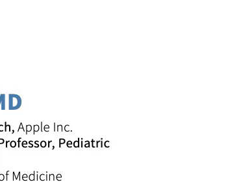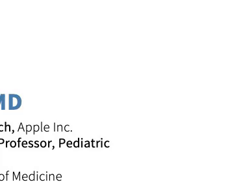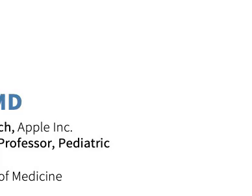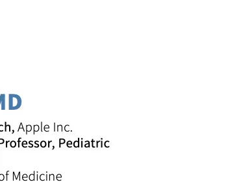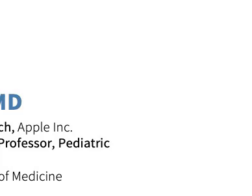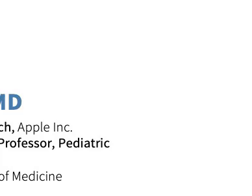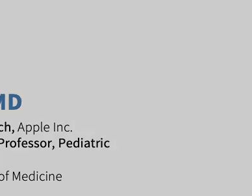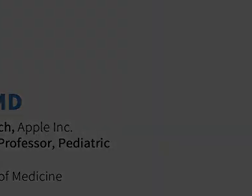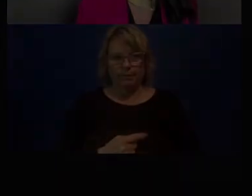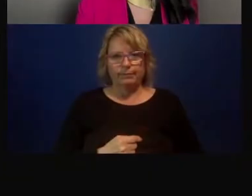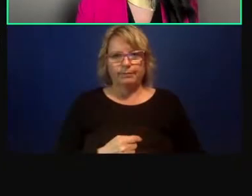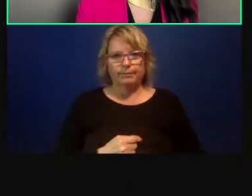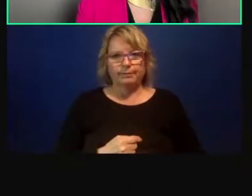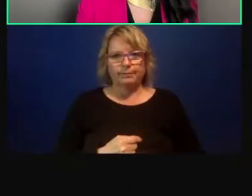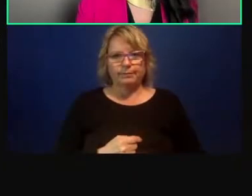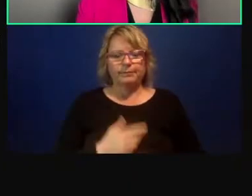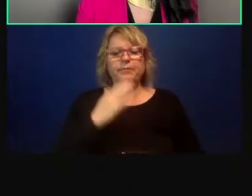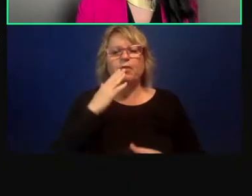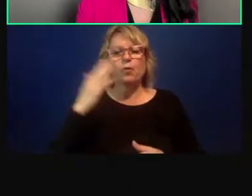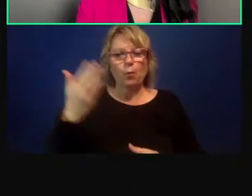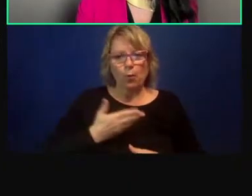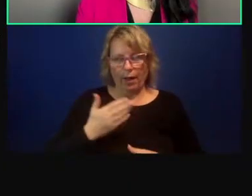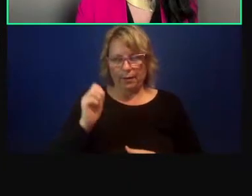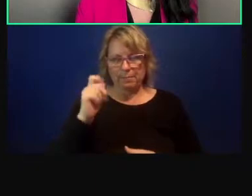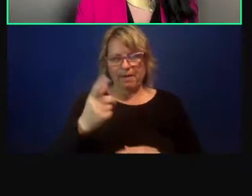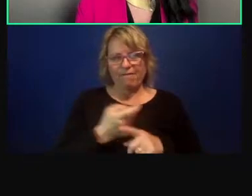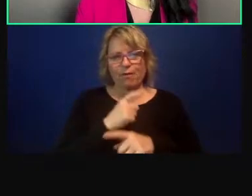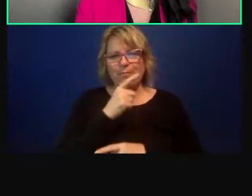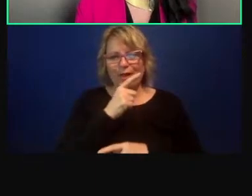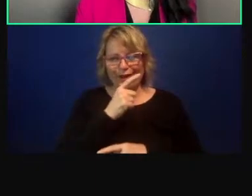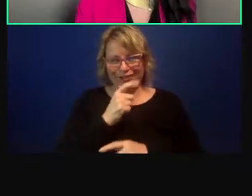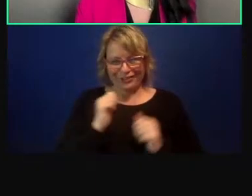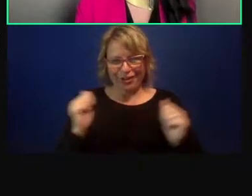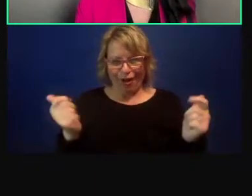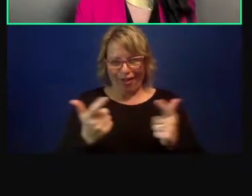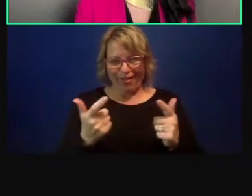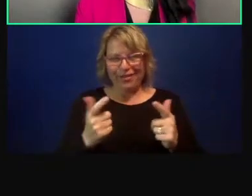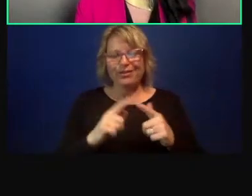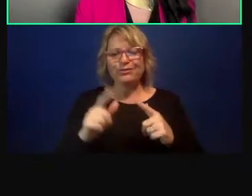Malathi Srinivasan: Welcome back from lunch, everyone to the Disability and